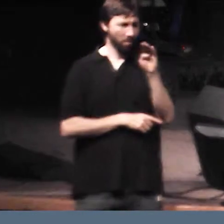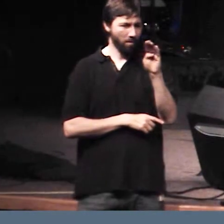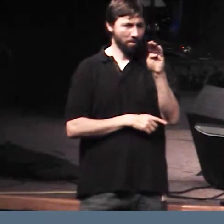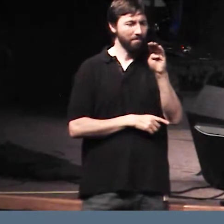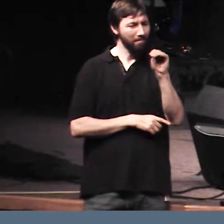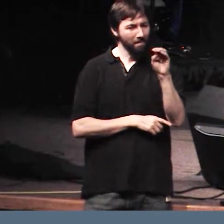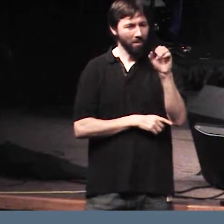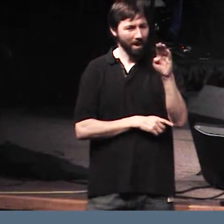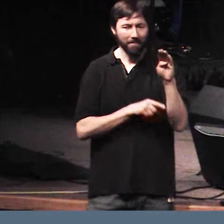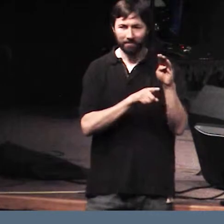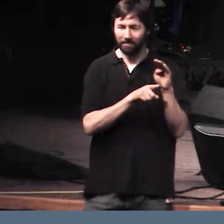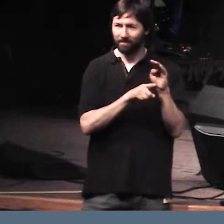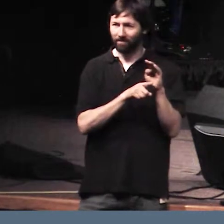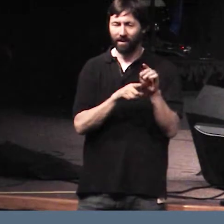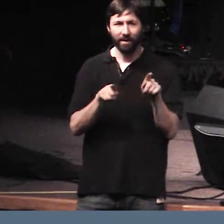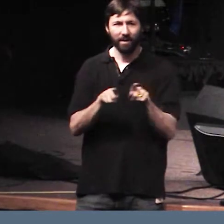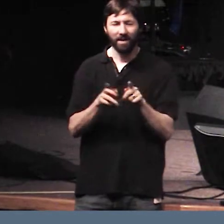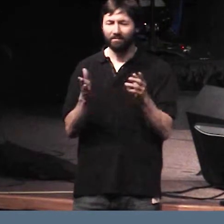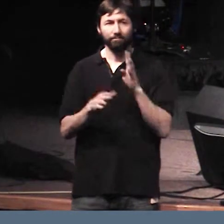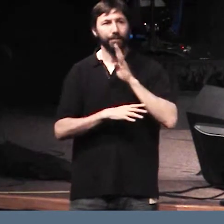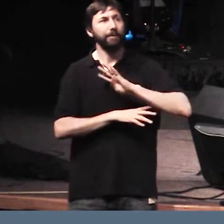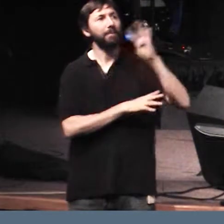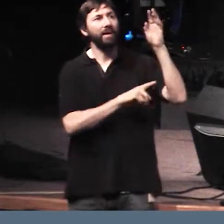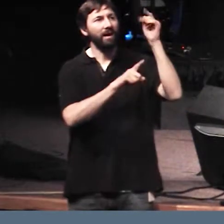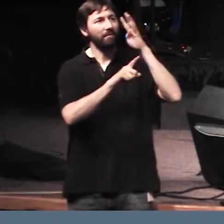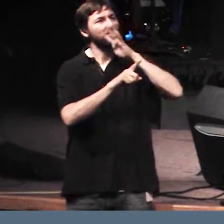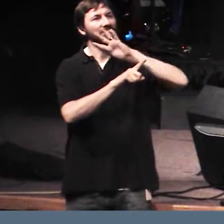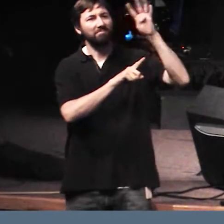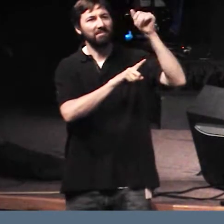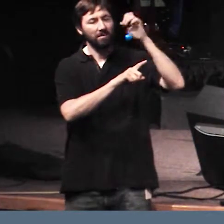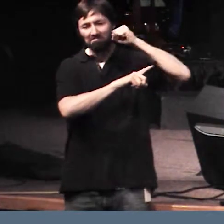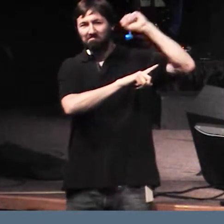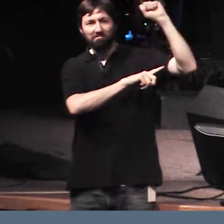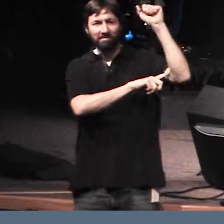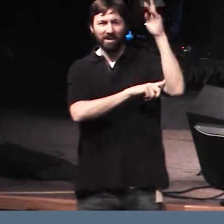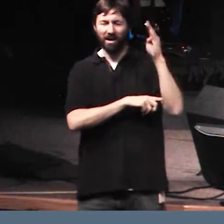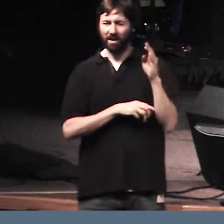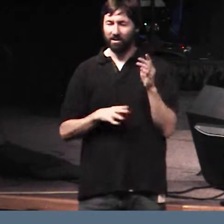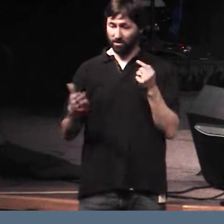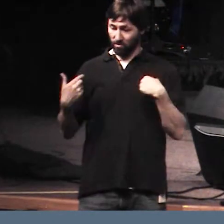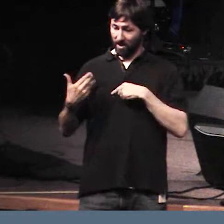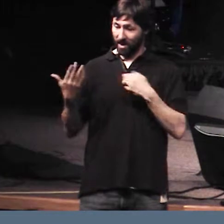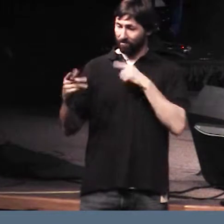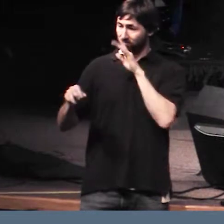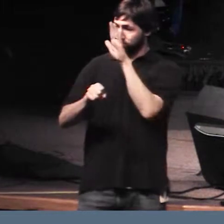Israelites that's like spitting in the face of God and leaving You had a commitment a covenant obligation to